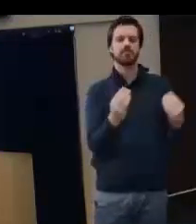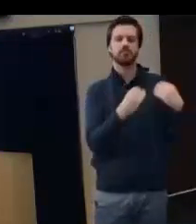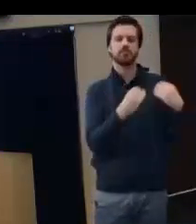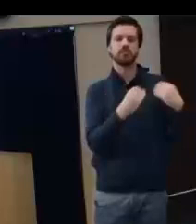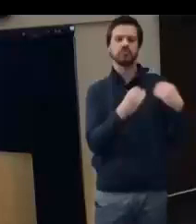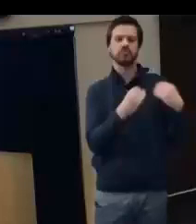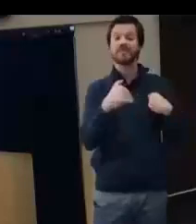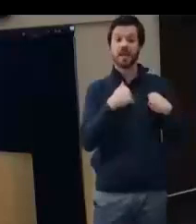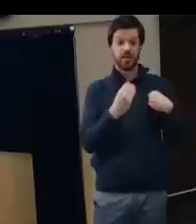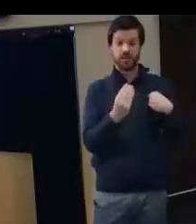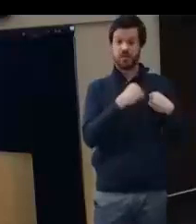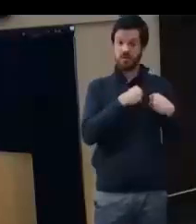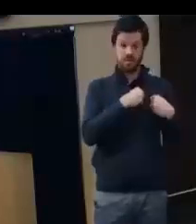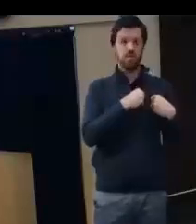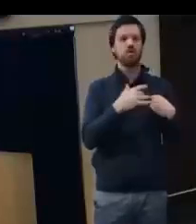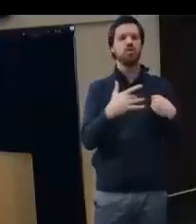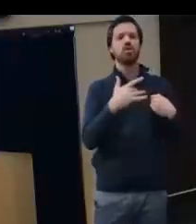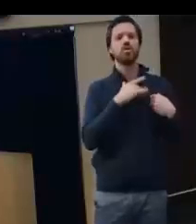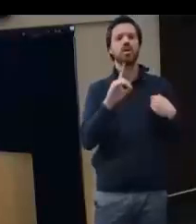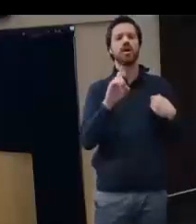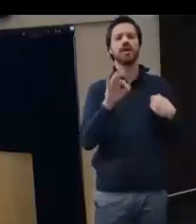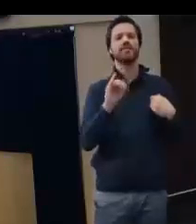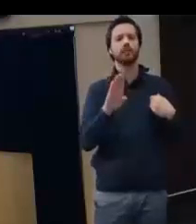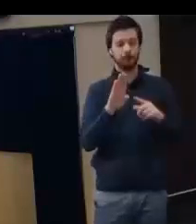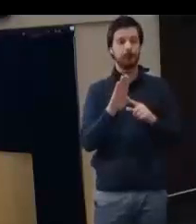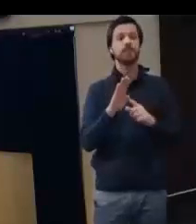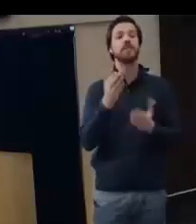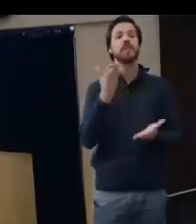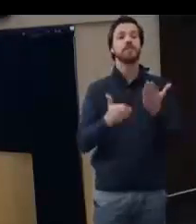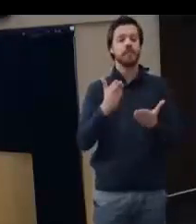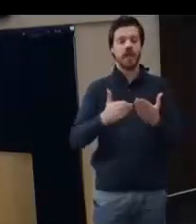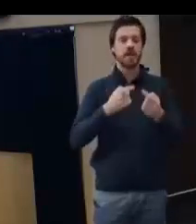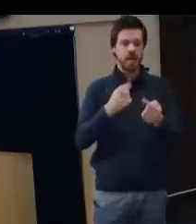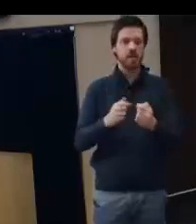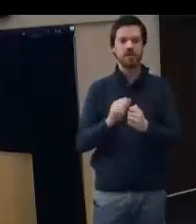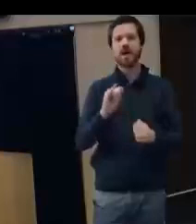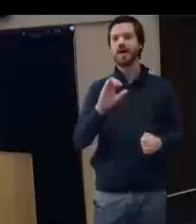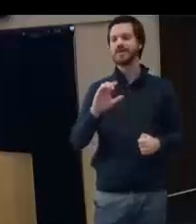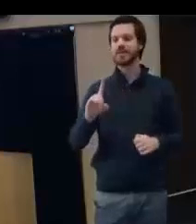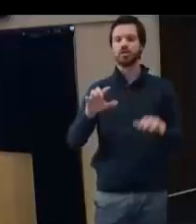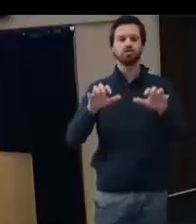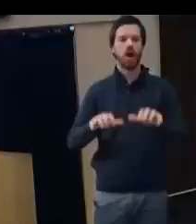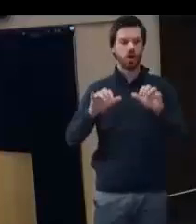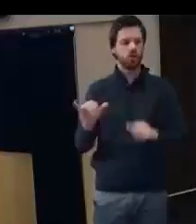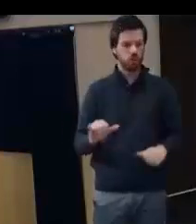have an implantable uh cardiov defibrillator they may be dealing with ICD shock as well they may